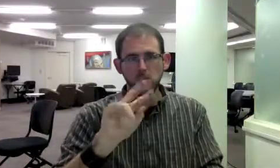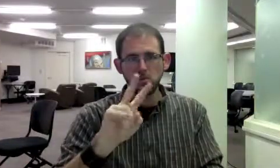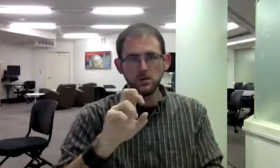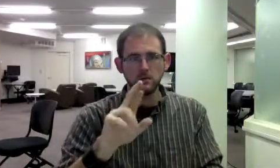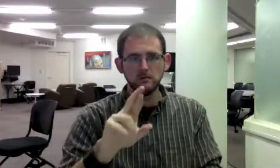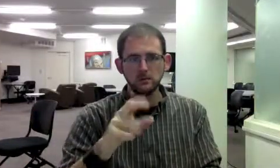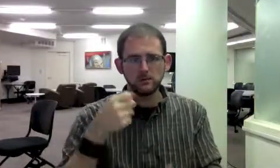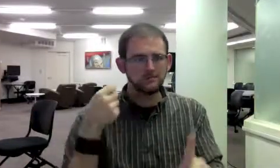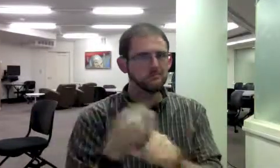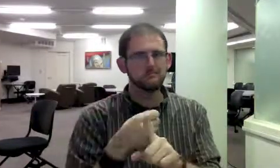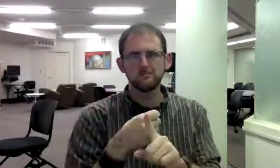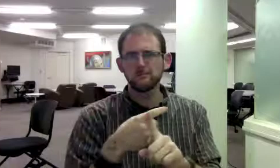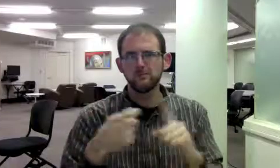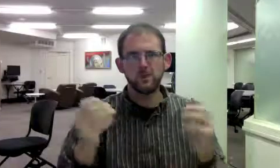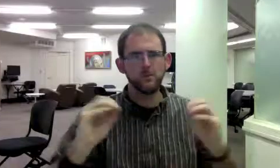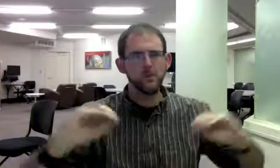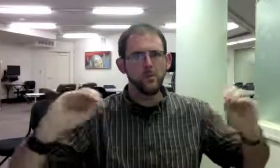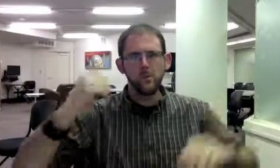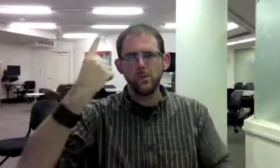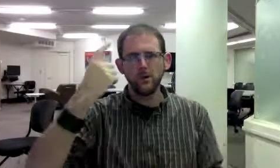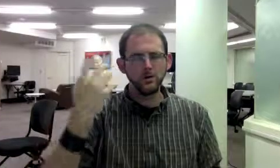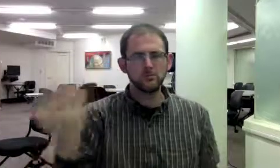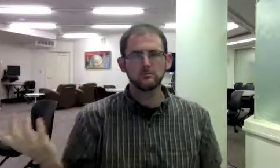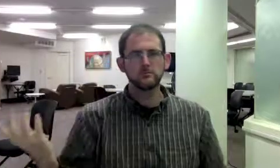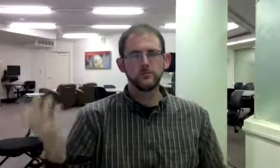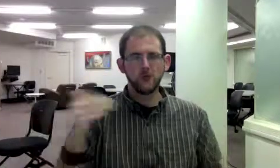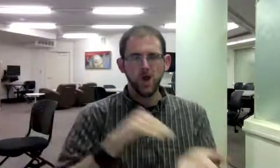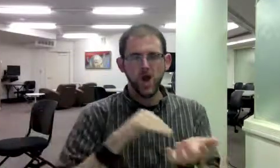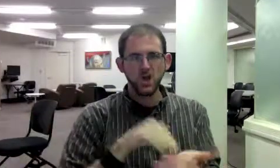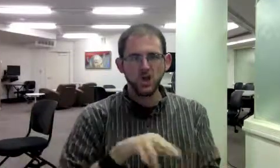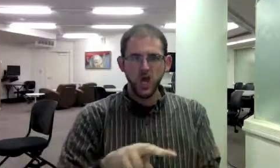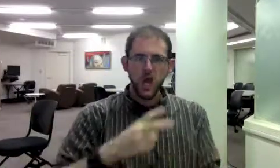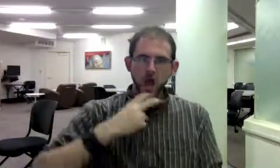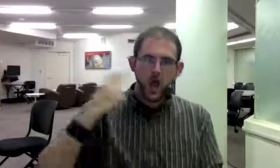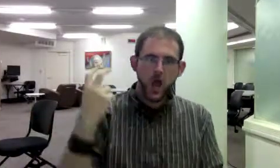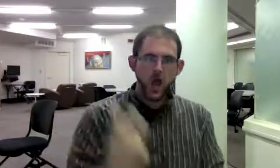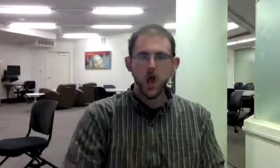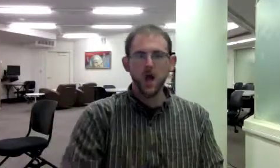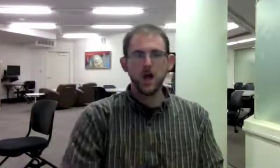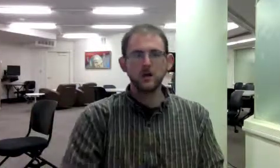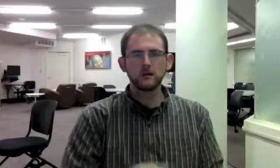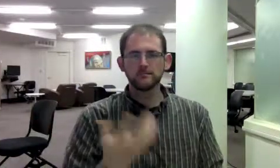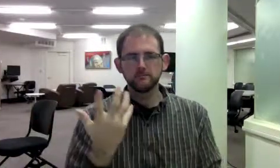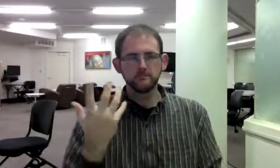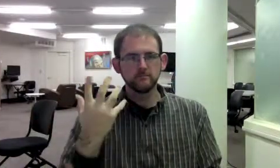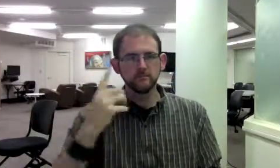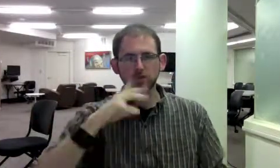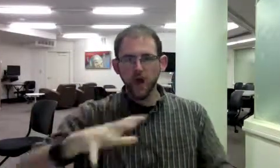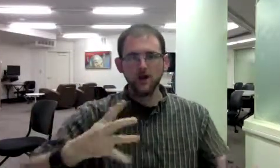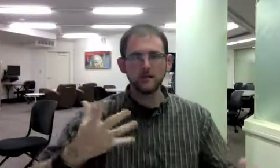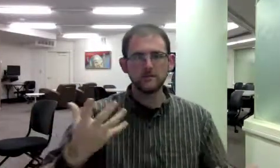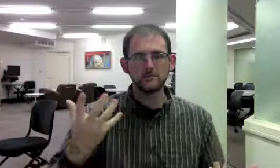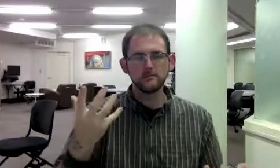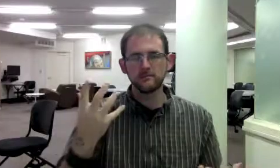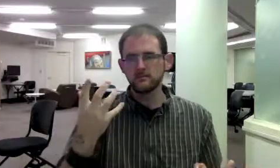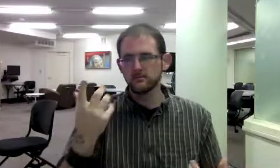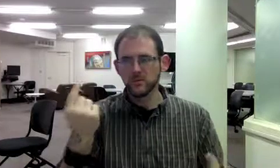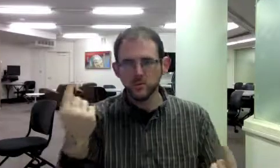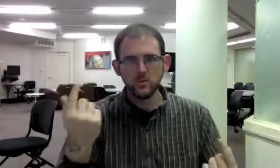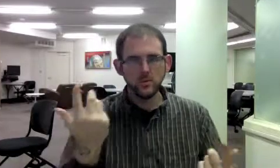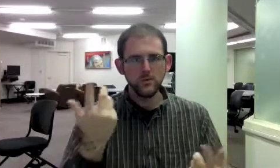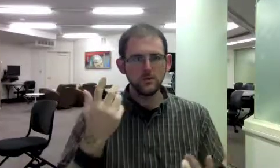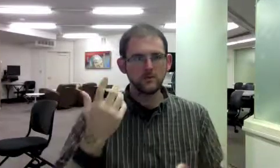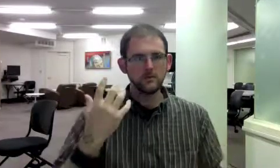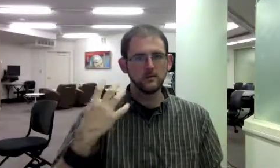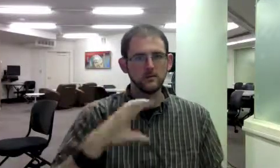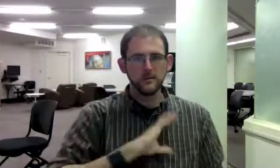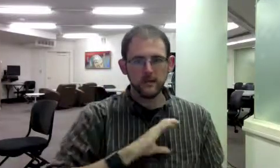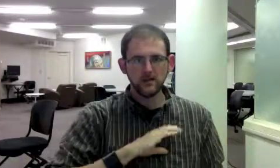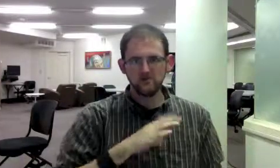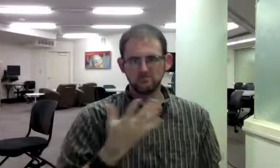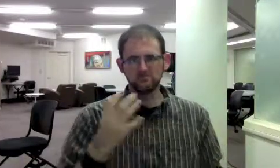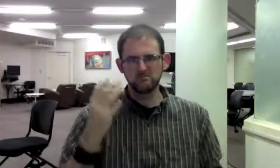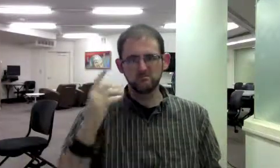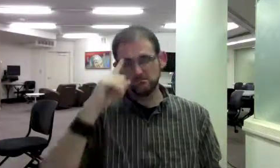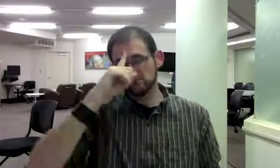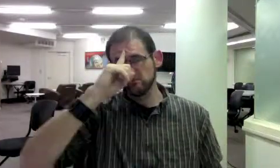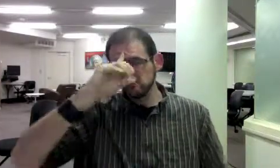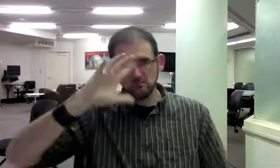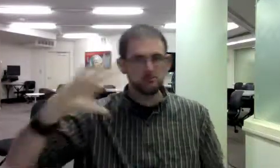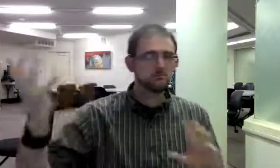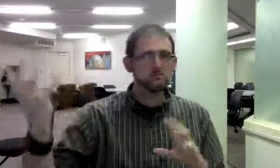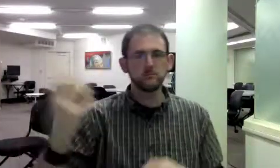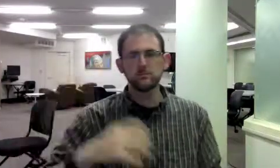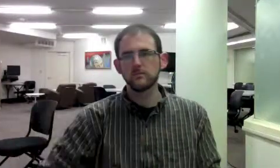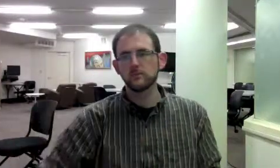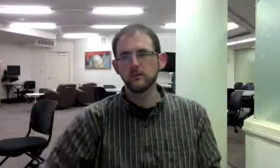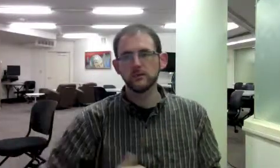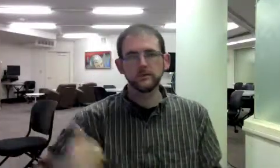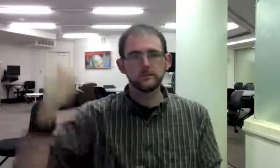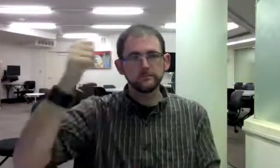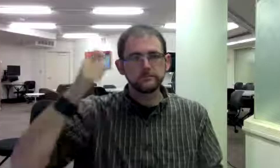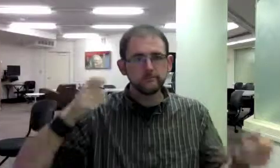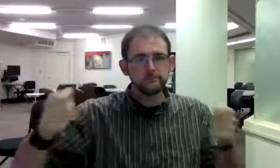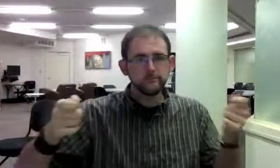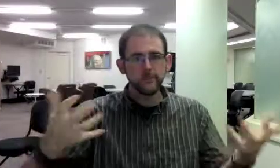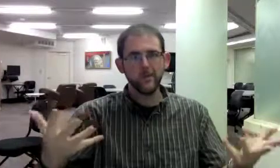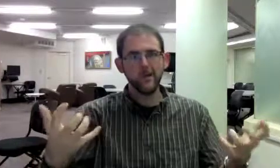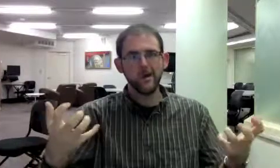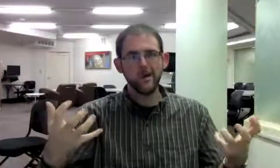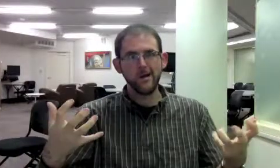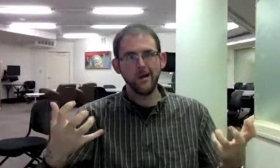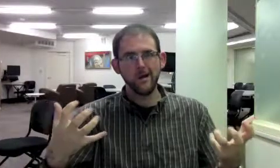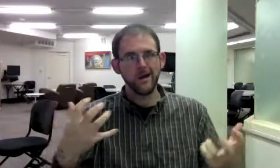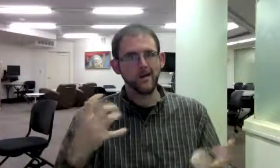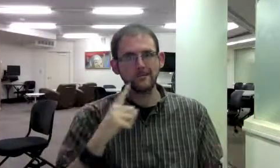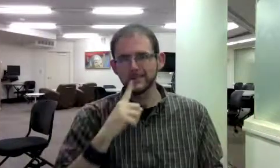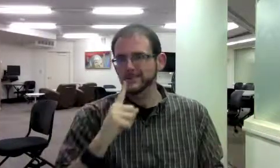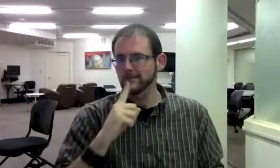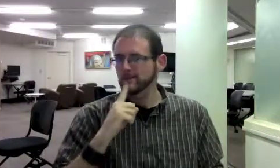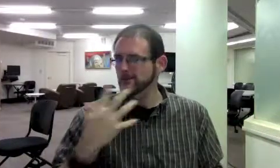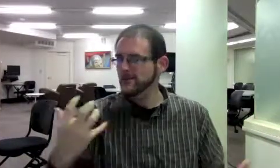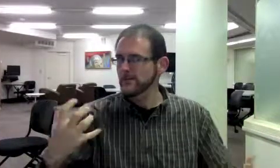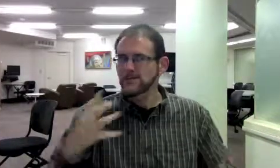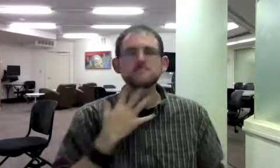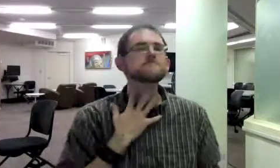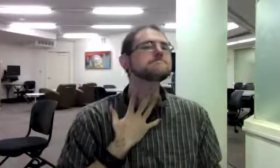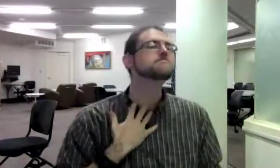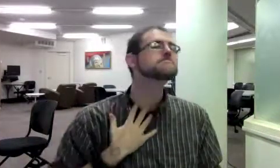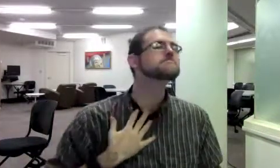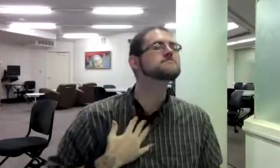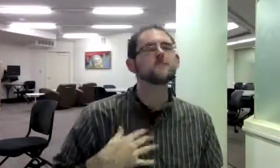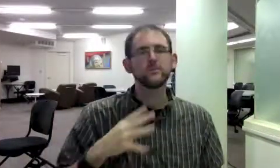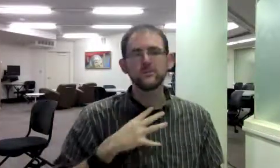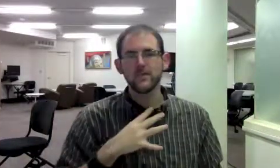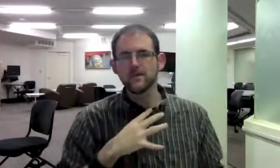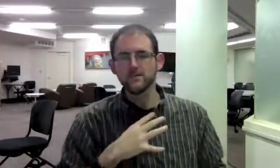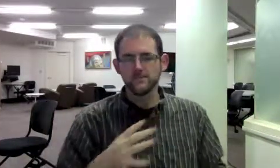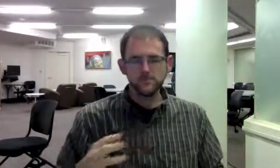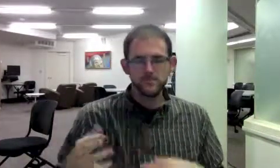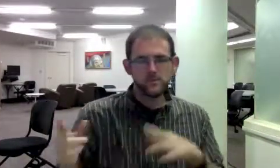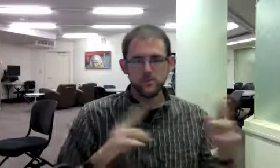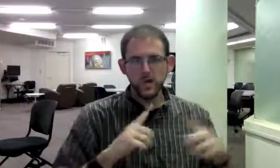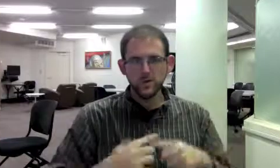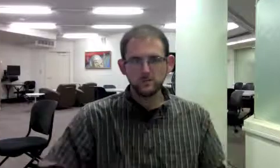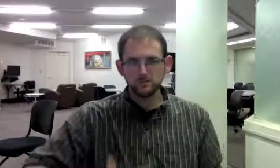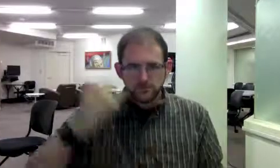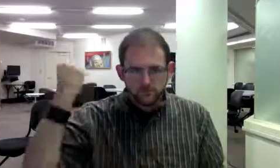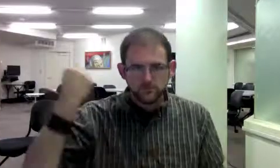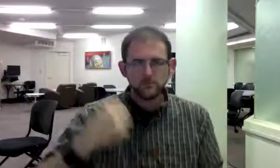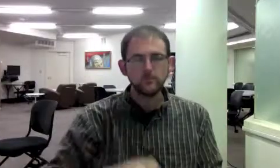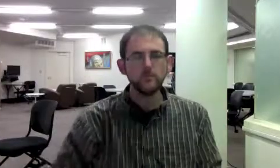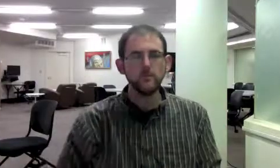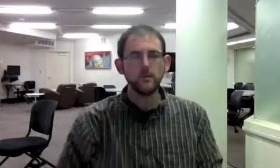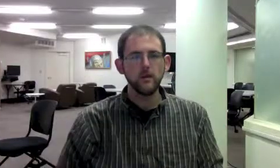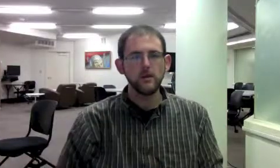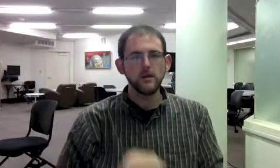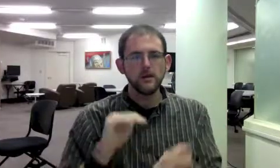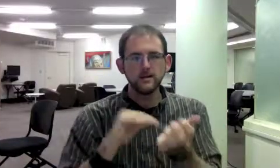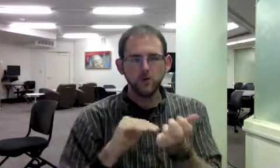It becomes a river ... from nowhere! The doctor is astounded; the police chief is blown away. And, of course, the local "warlord" absolutely has to have it.